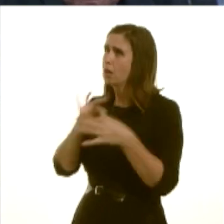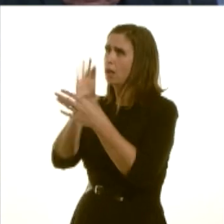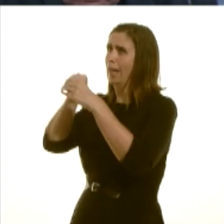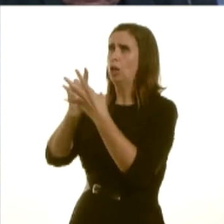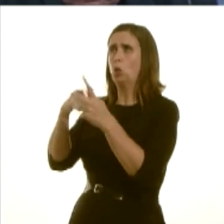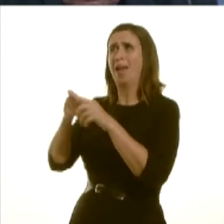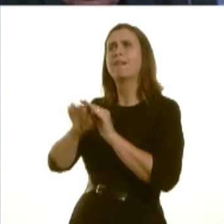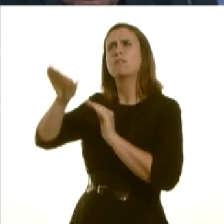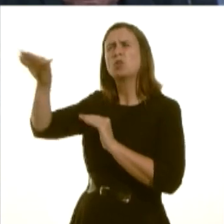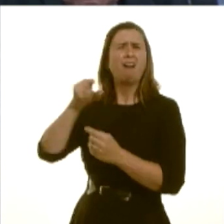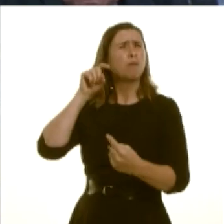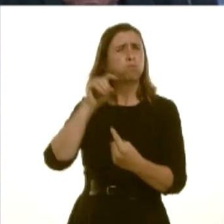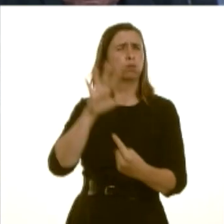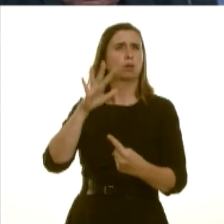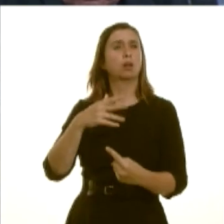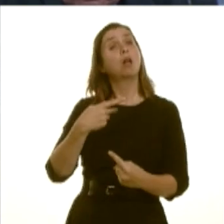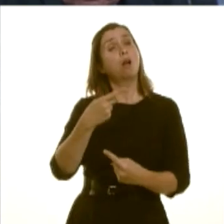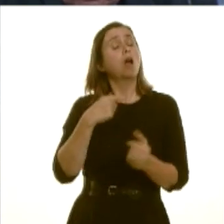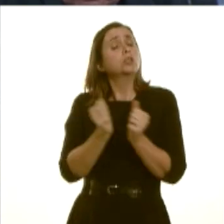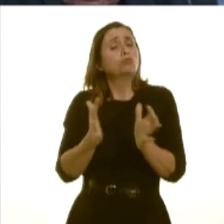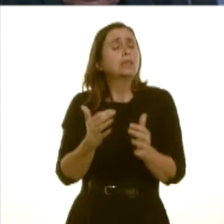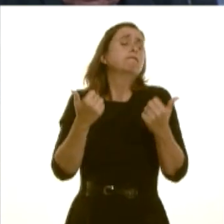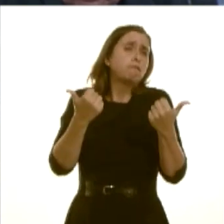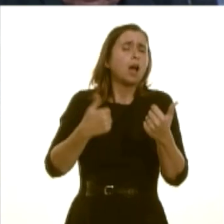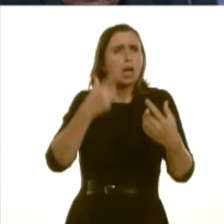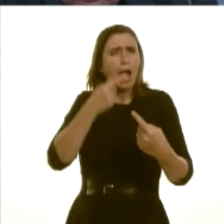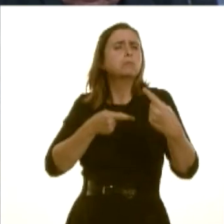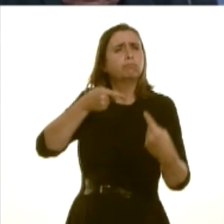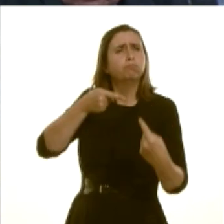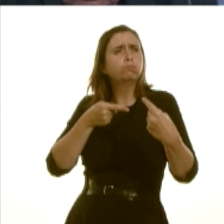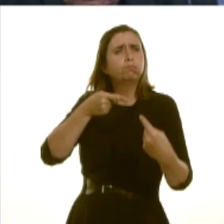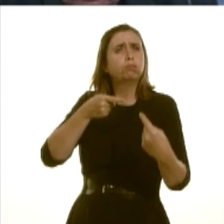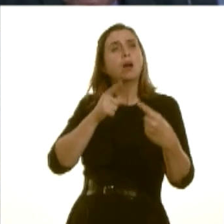important? Where we disagree, we can have that debate, but we can offer common ground